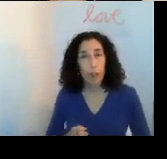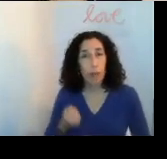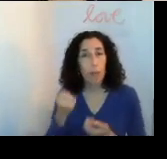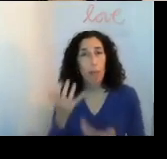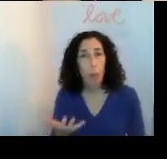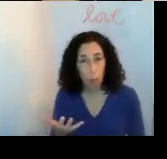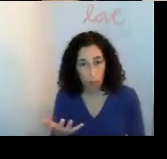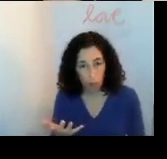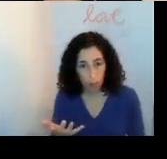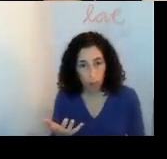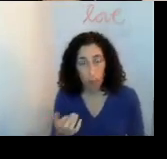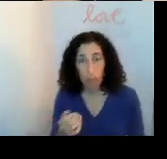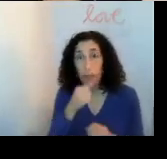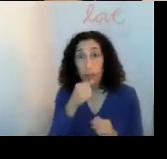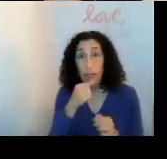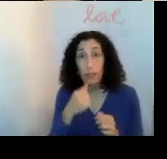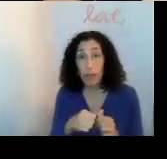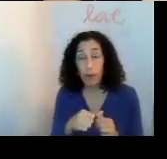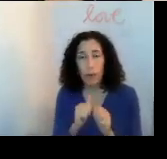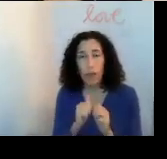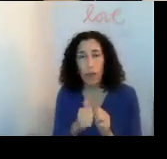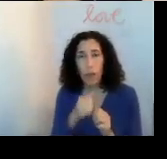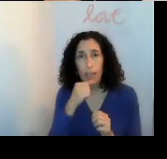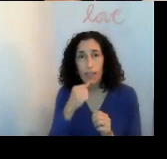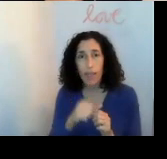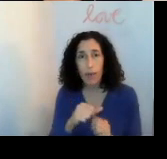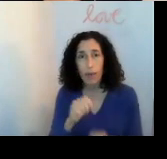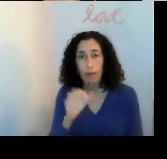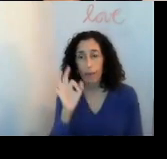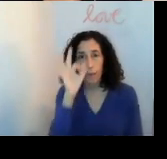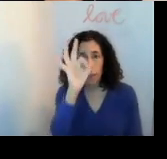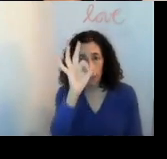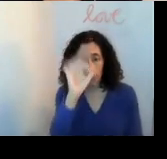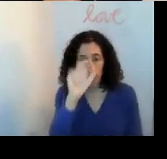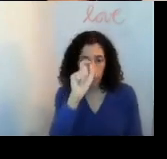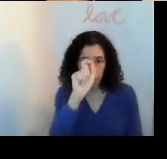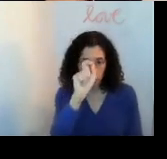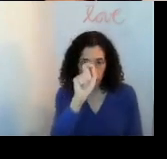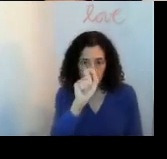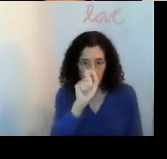round shapes. These round shapes are symbols borrowed from landscape design where they